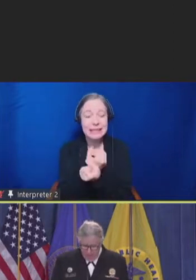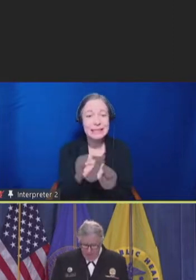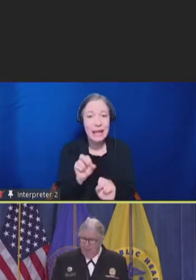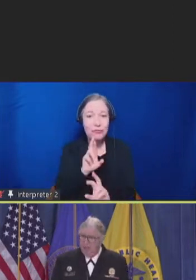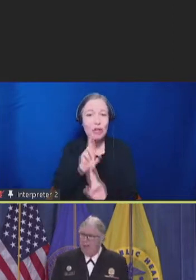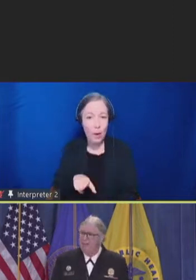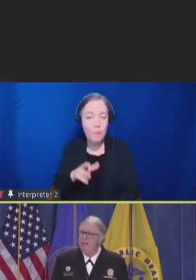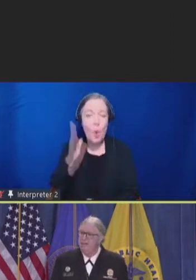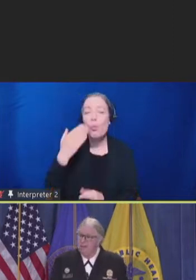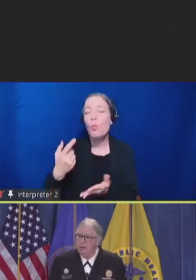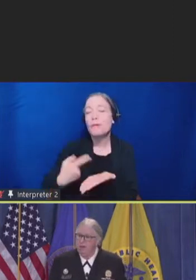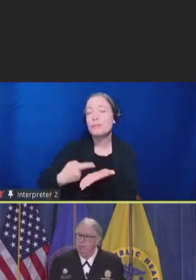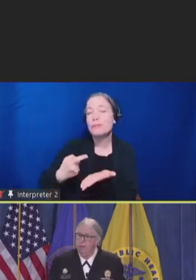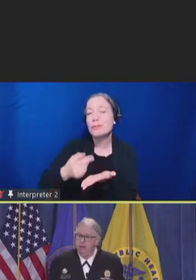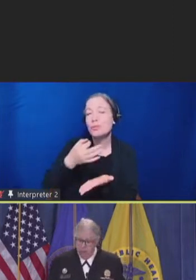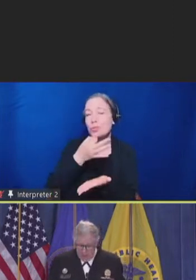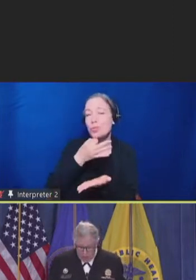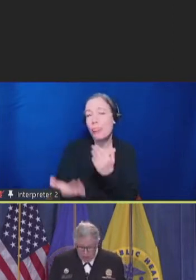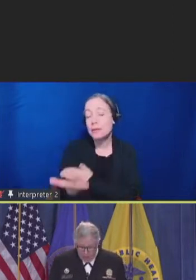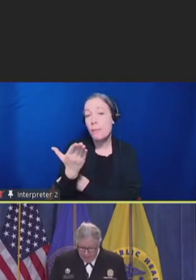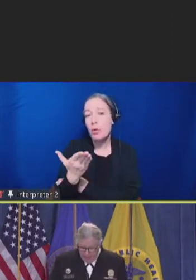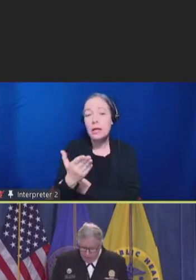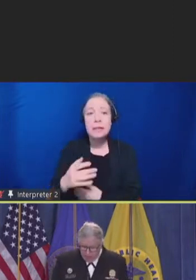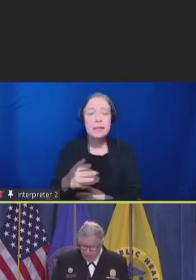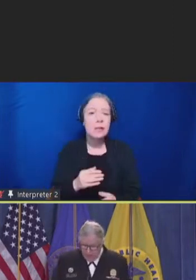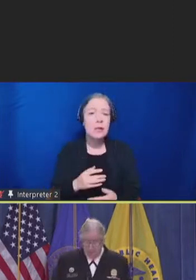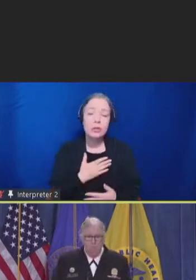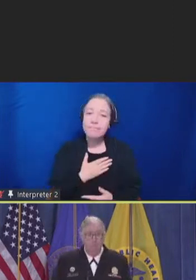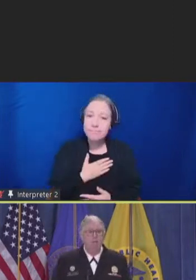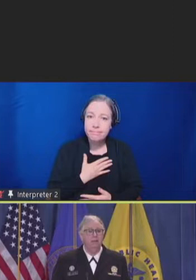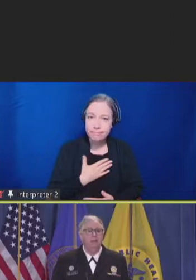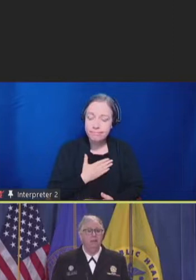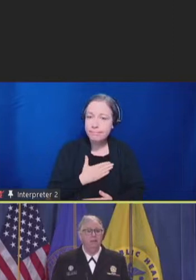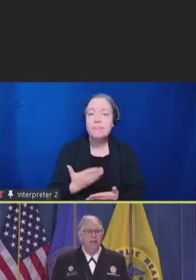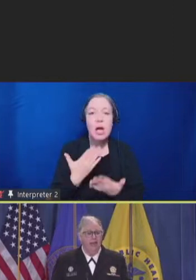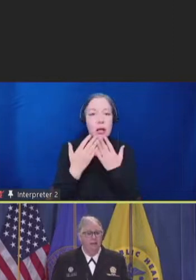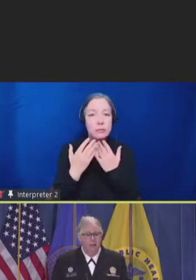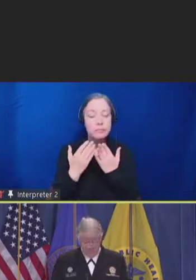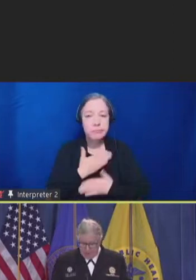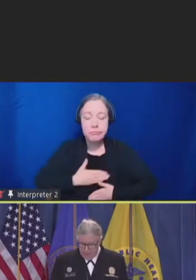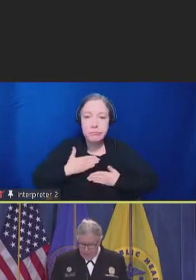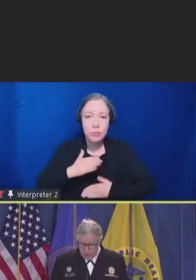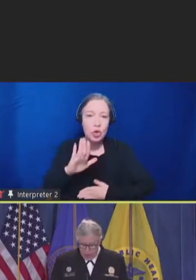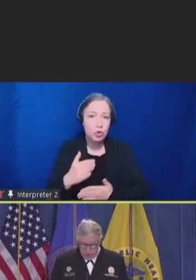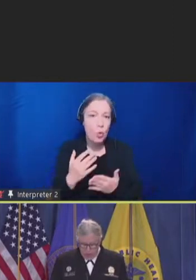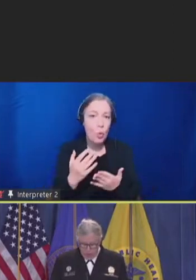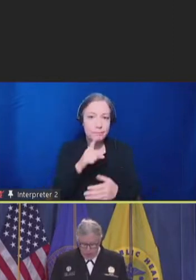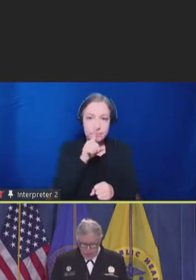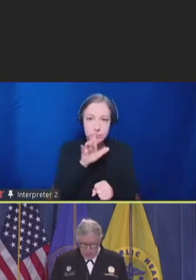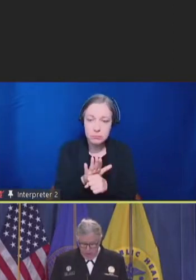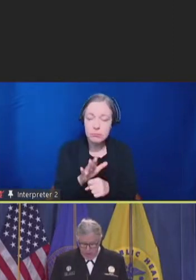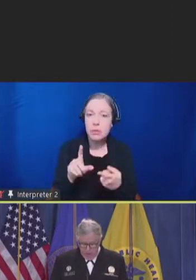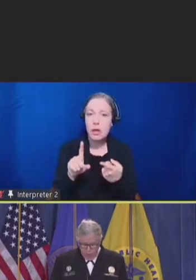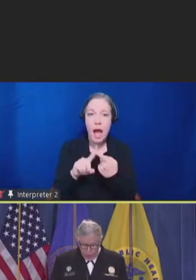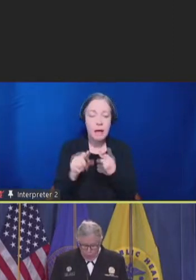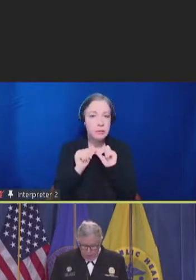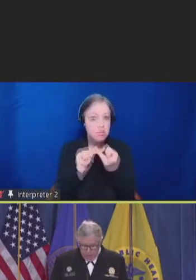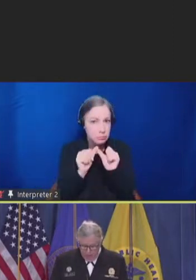I sincerely appreciate your dedication and commitment to NVAC's charges and ones available